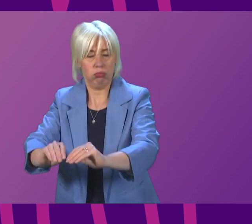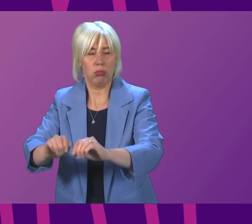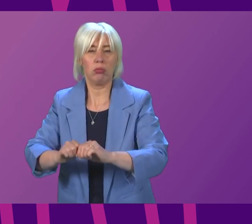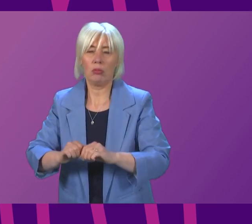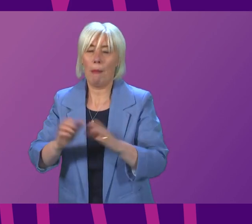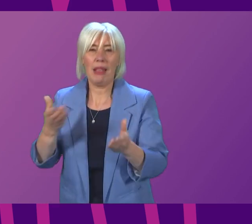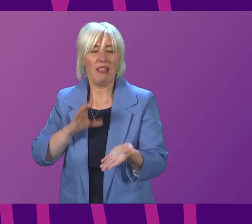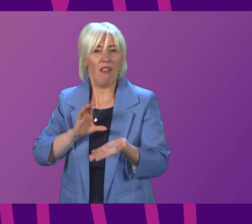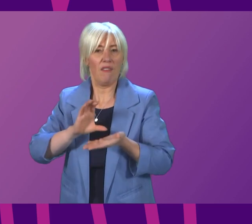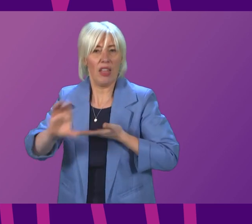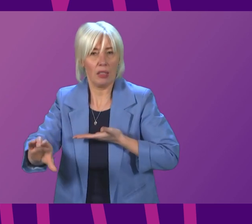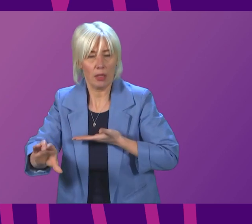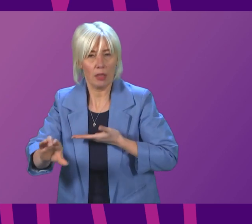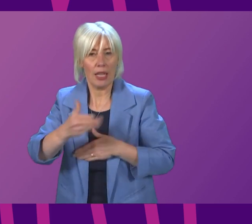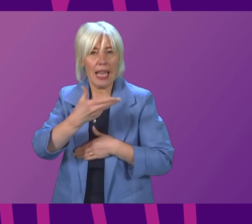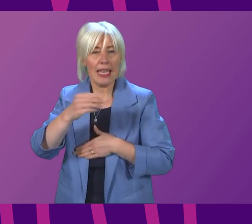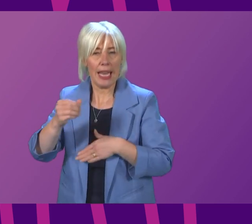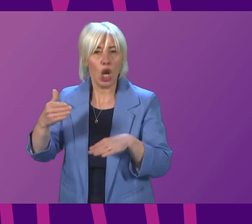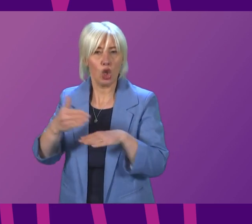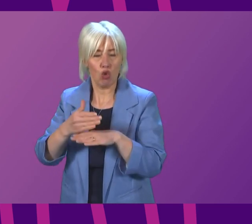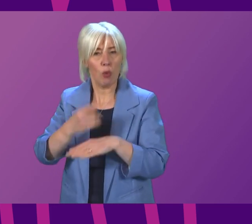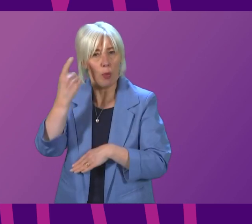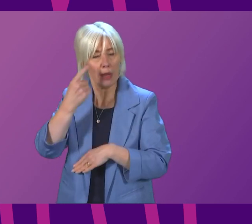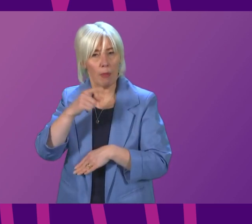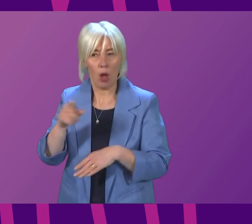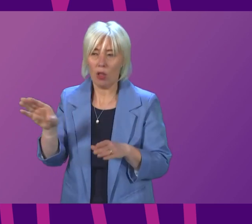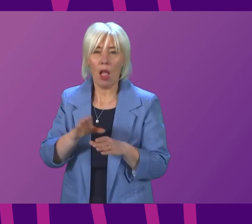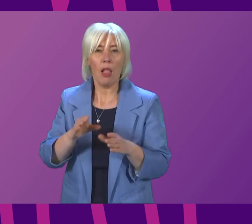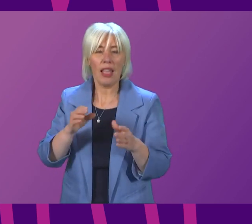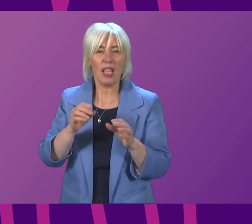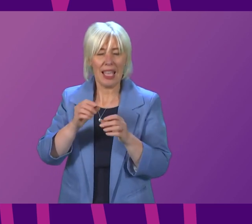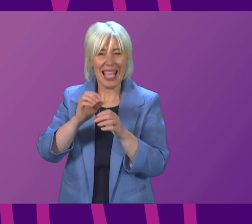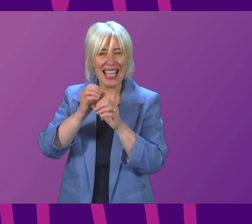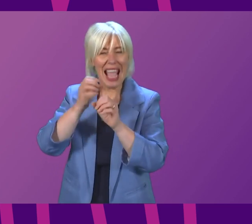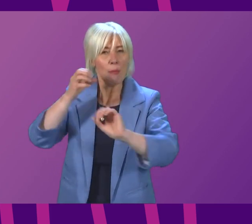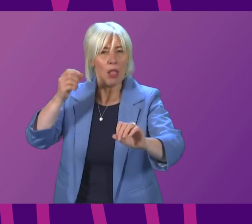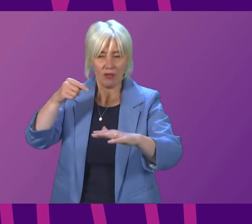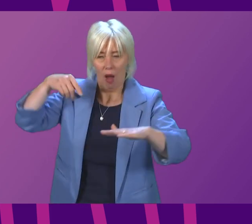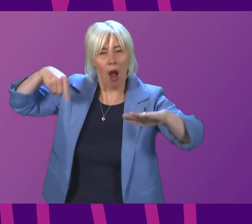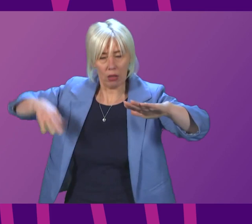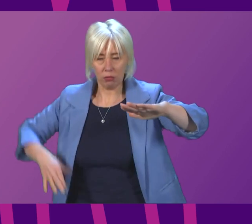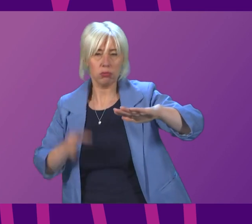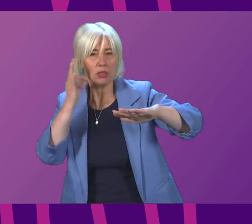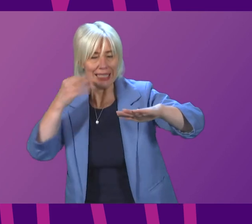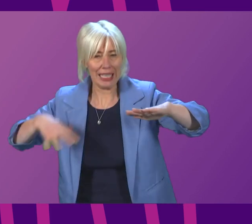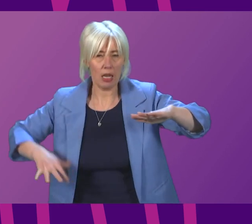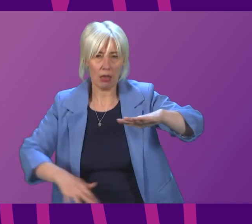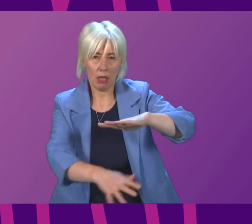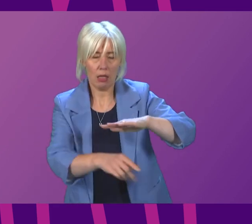Significant investment that would bring 900 jobs is considered with regard to subsea solar energy cable manufacturing at Hunterston Port and Resource Centre—PARC.